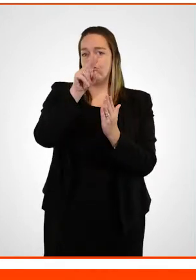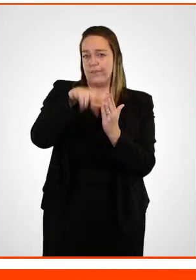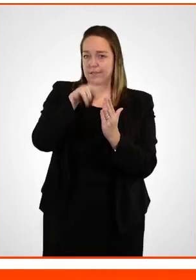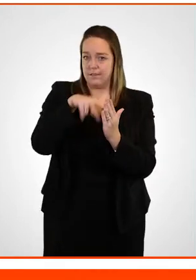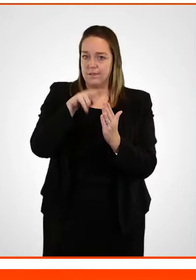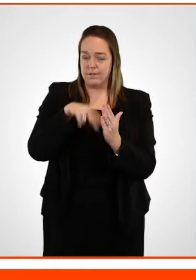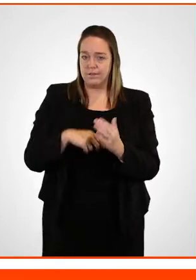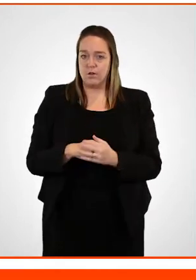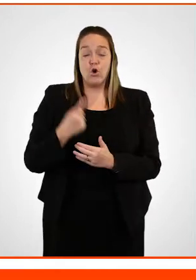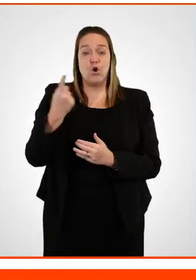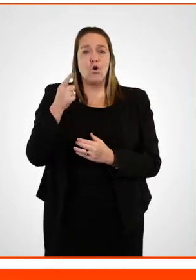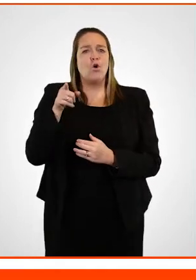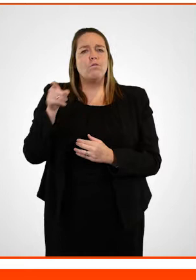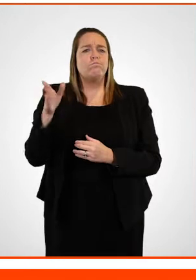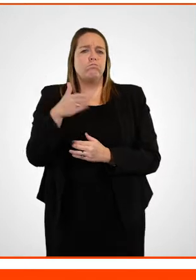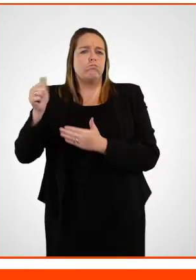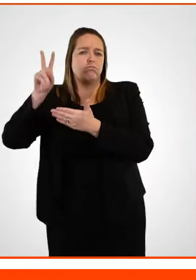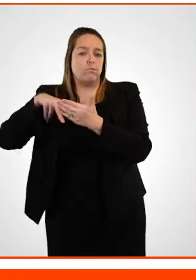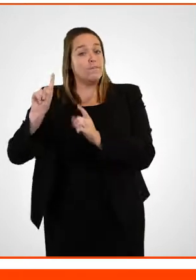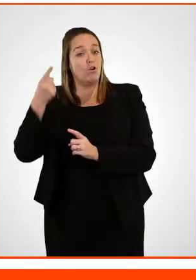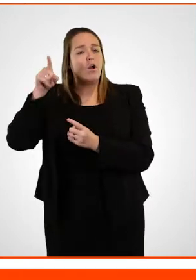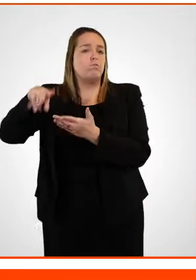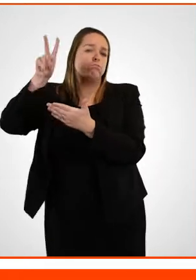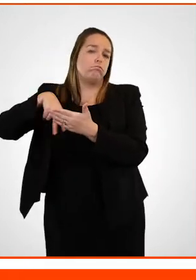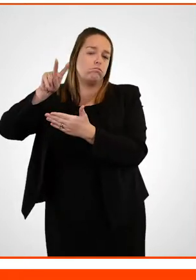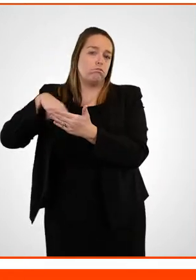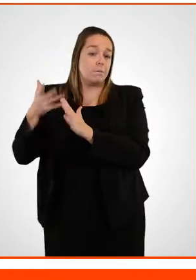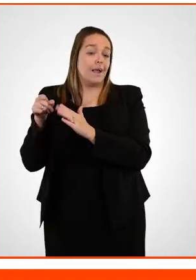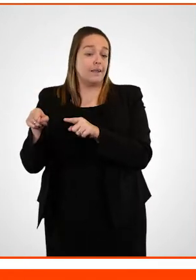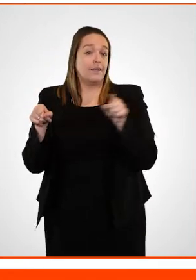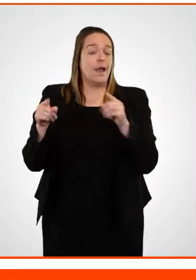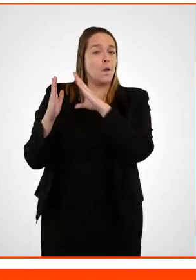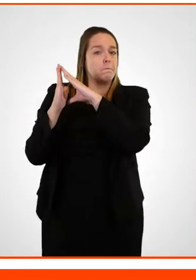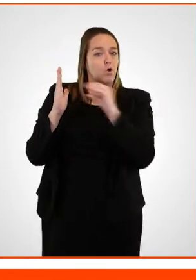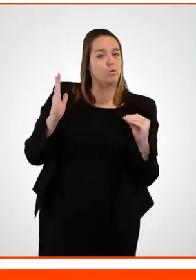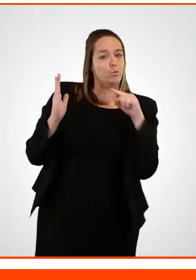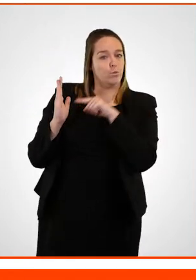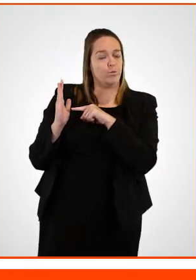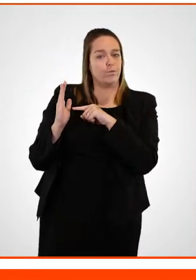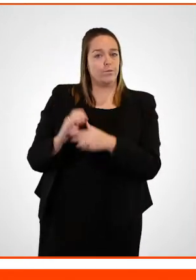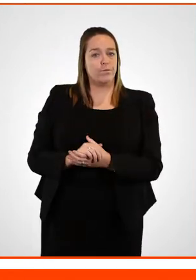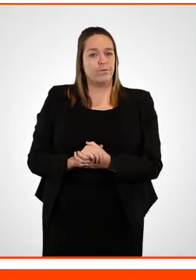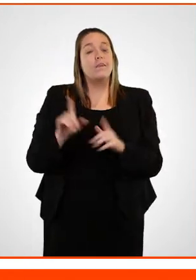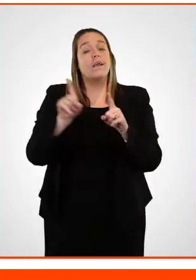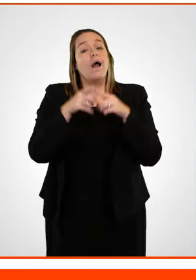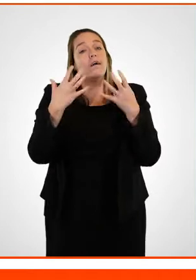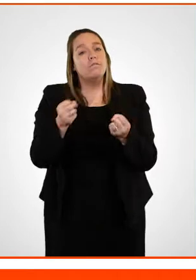we ask the fluent student to read first so they're providing that modelling. We're also having students work together